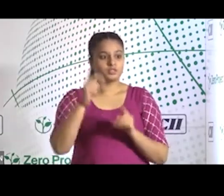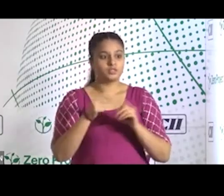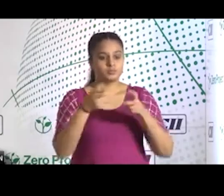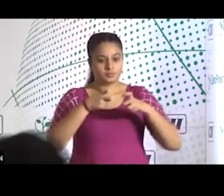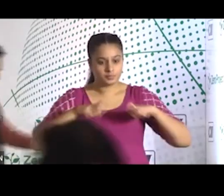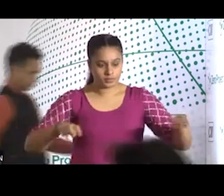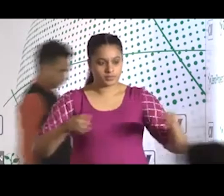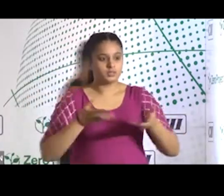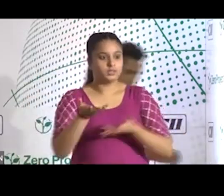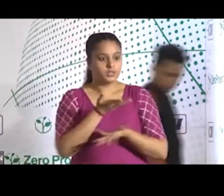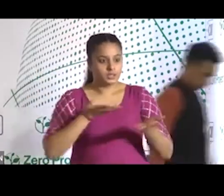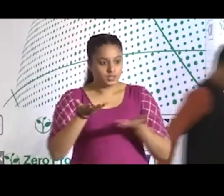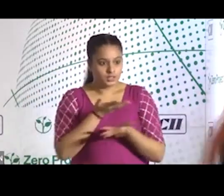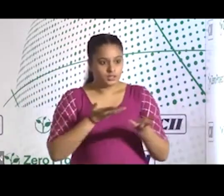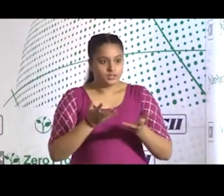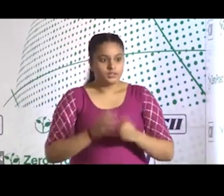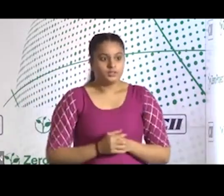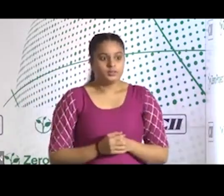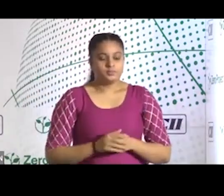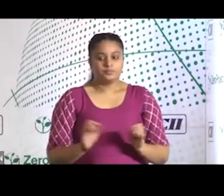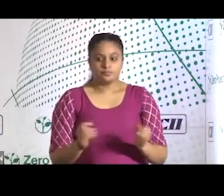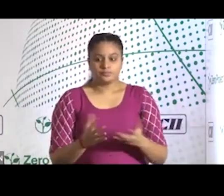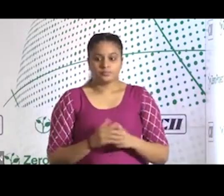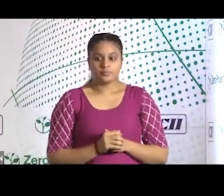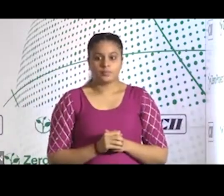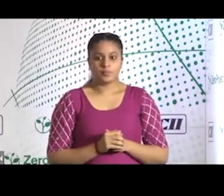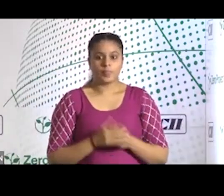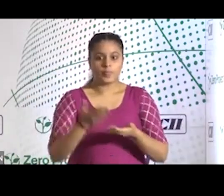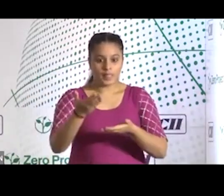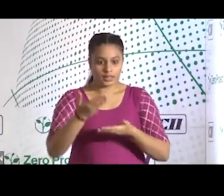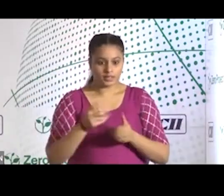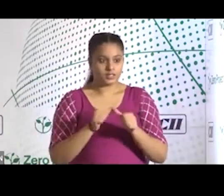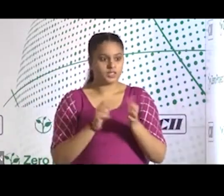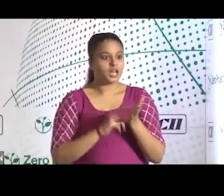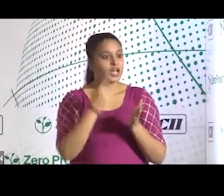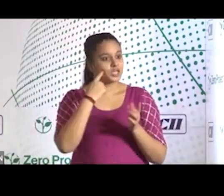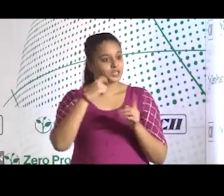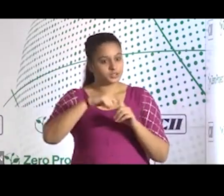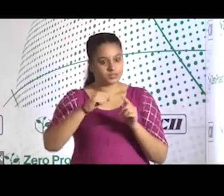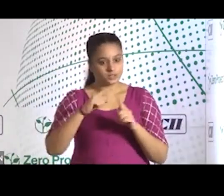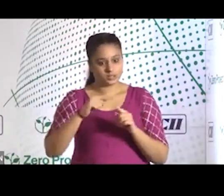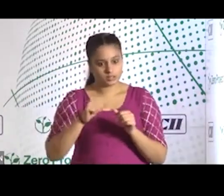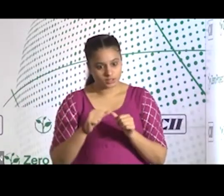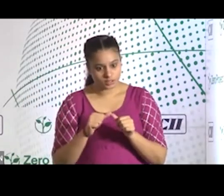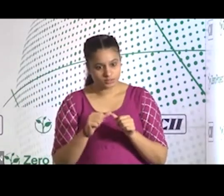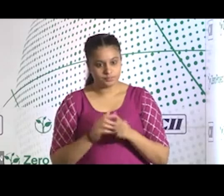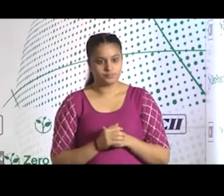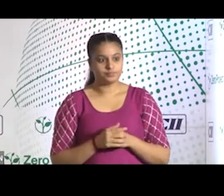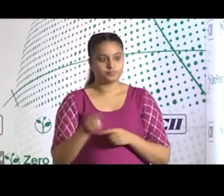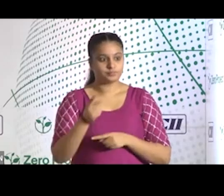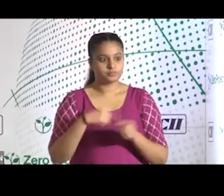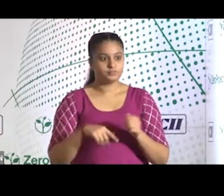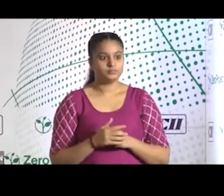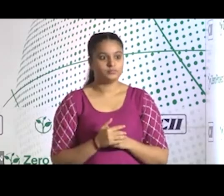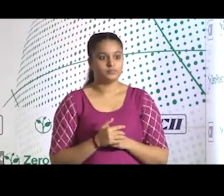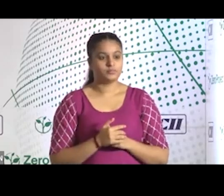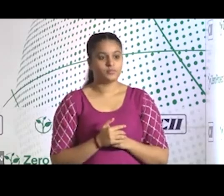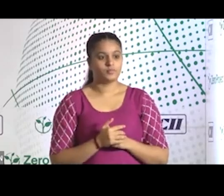I would like to request Ms.. Ankita zero Darya, who looks at portfolio, an investment at social capital,